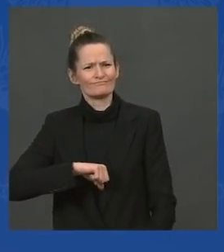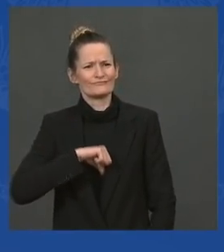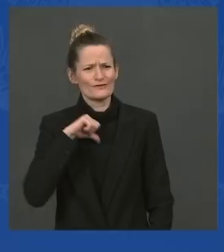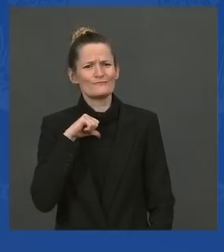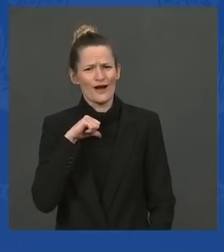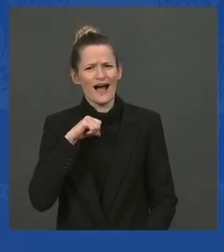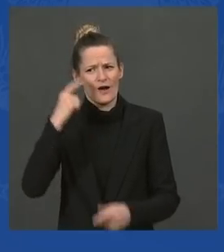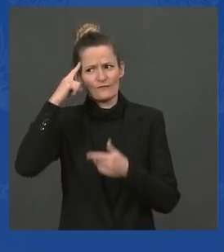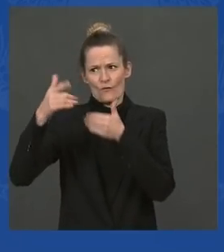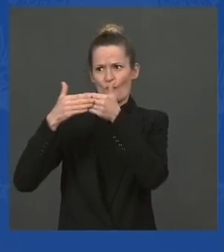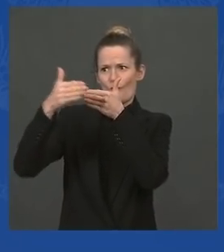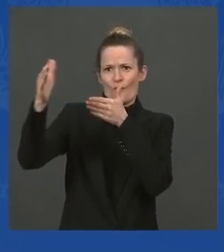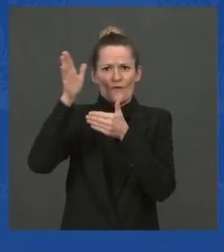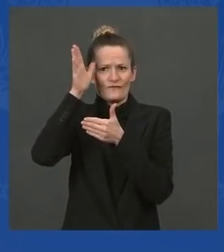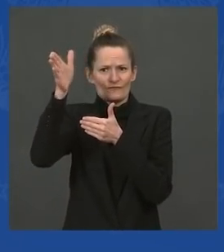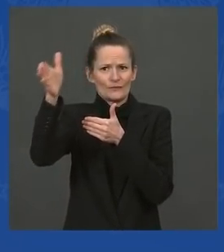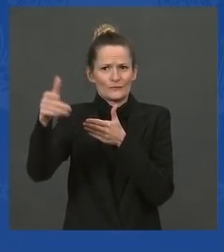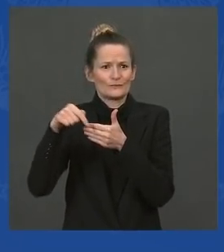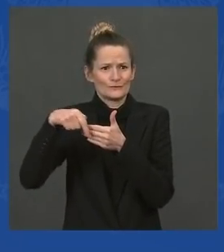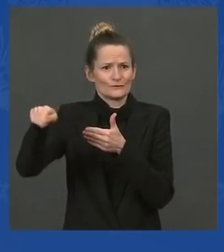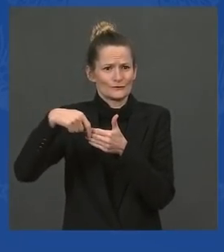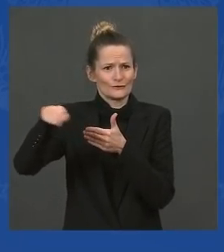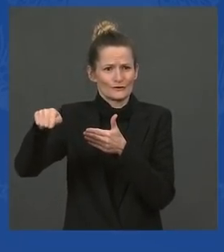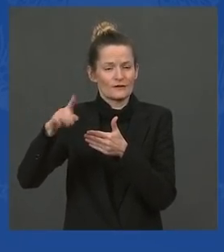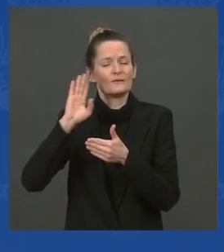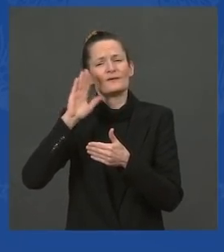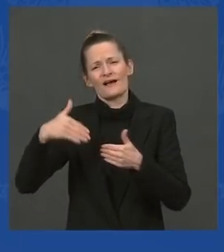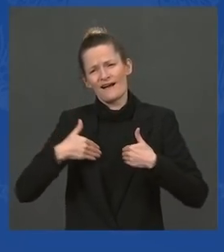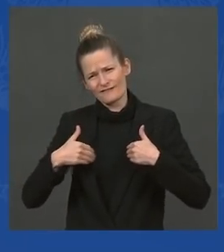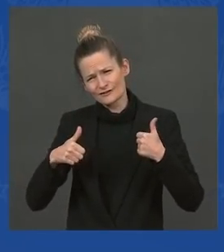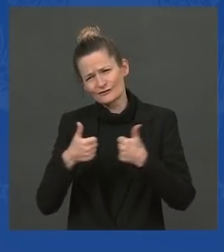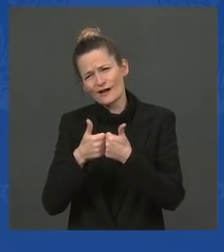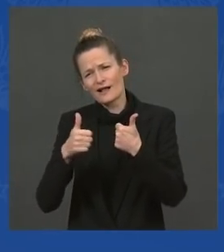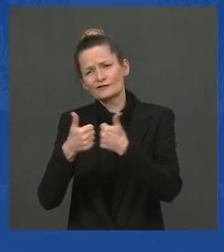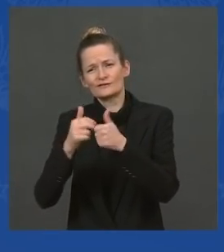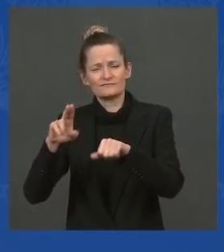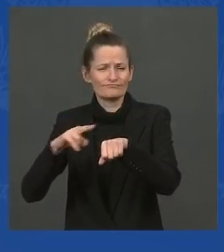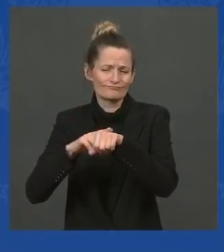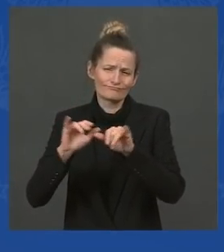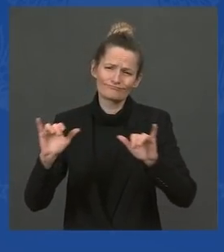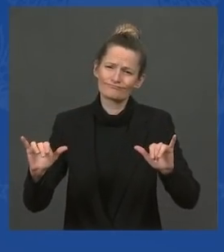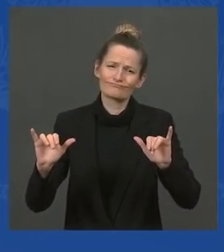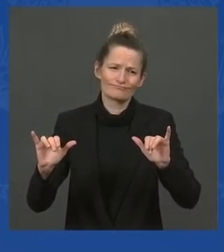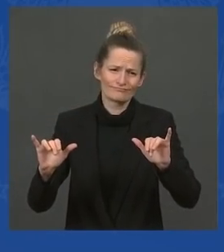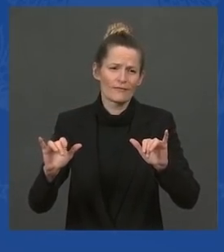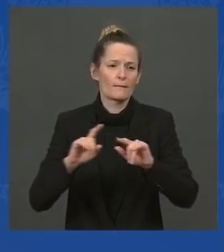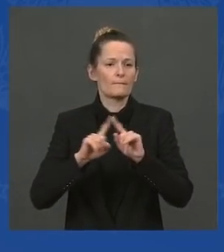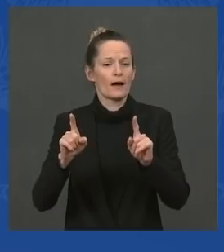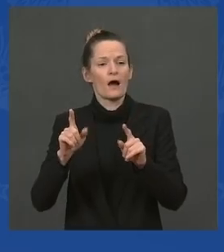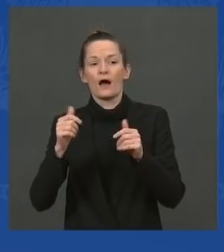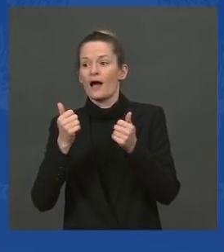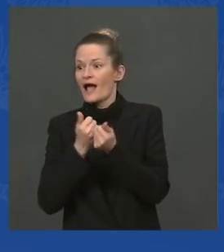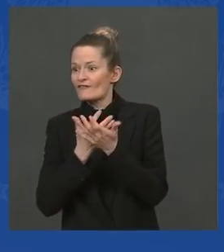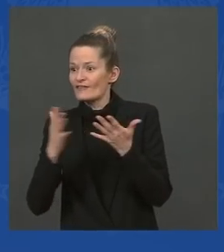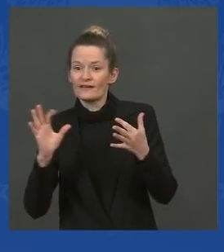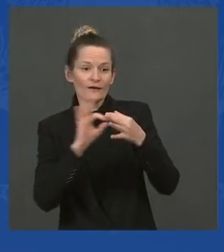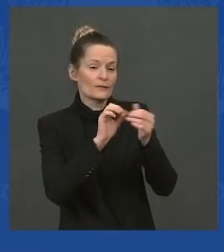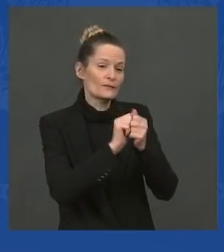but we still face challenges in our economy. Disruptions related to the pandemic have caused challenges in our supply chain